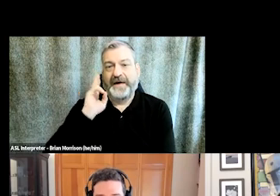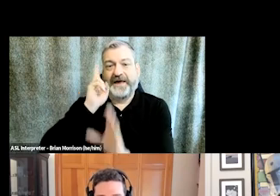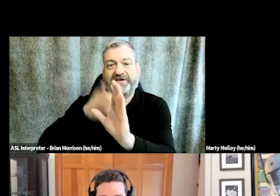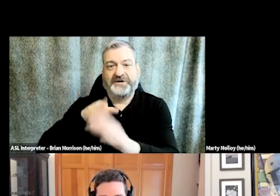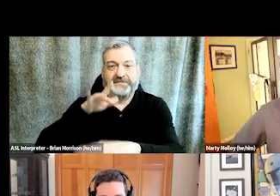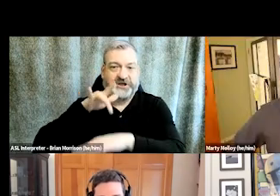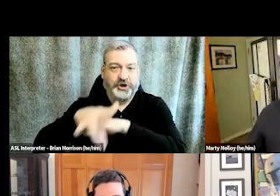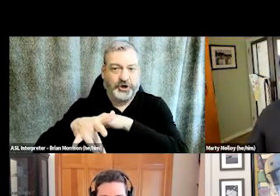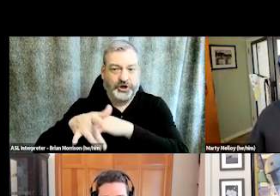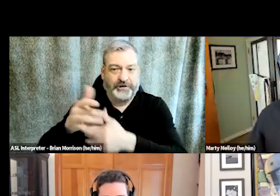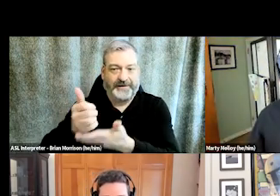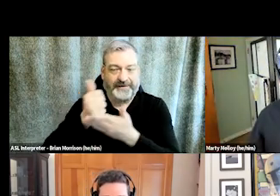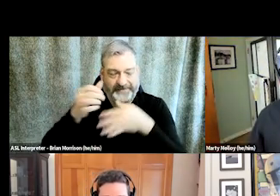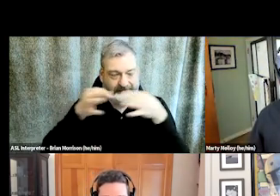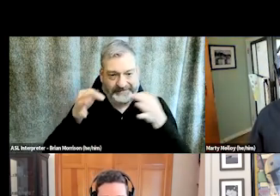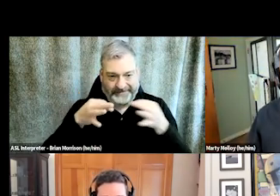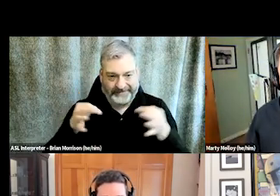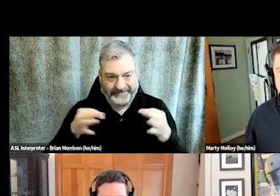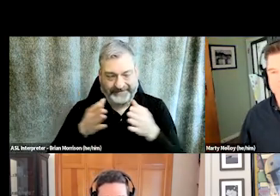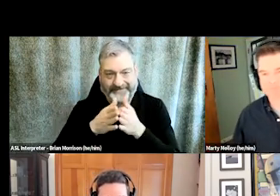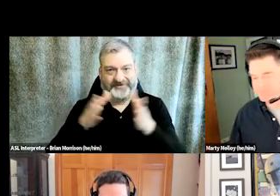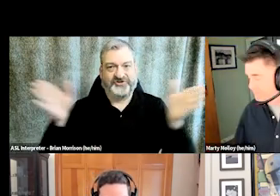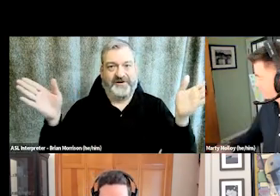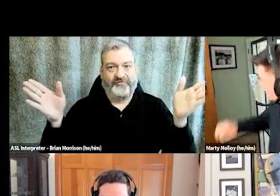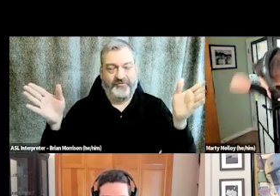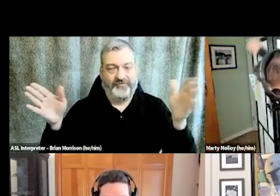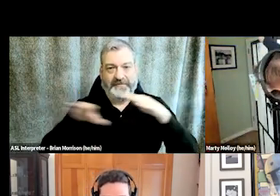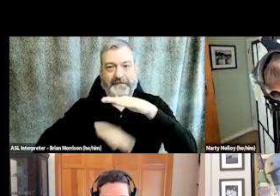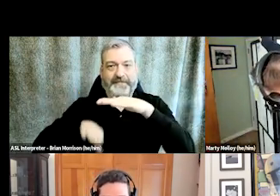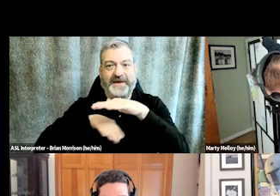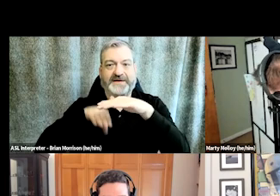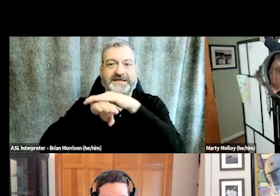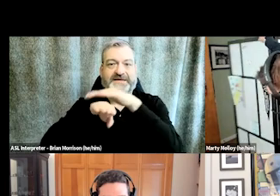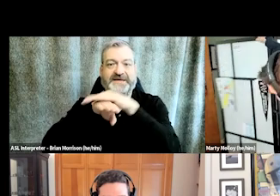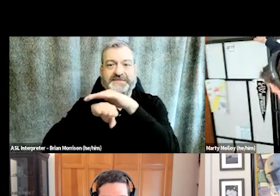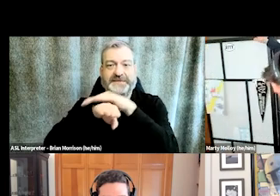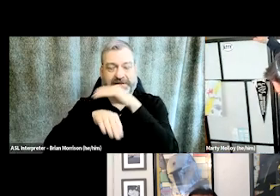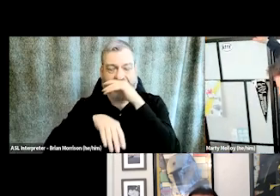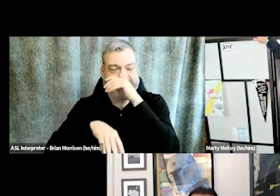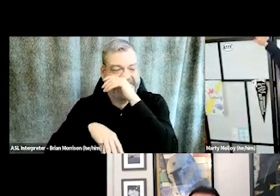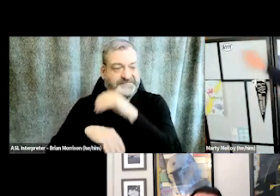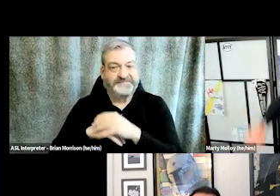a lay of the land and an overview of basic accessibility and giving us some really